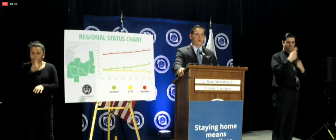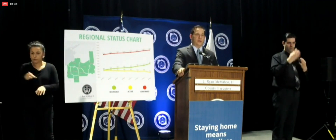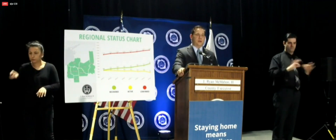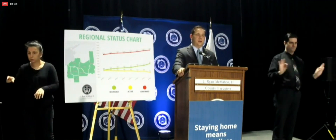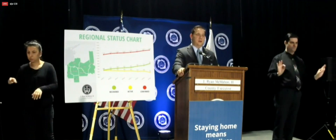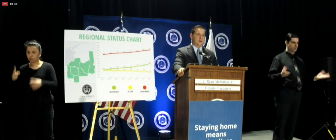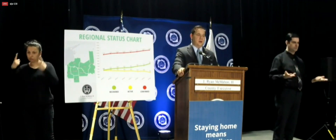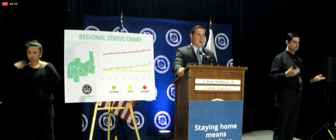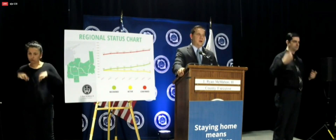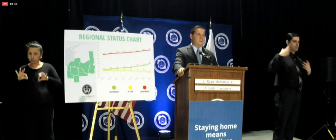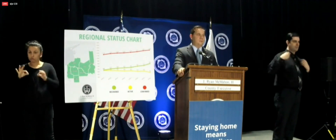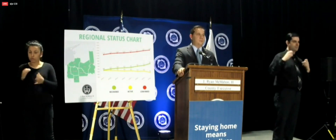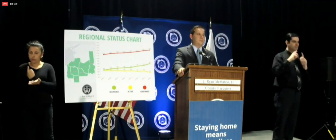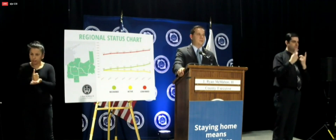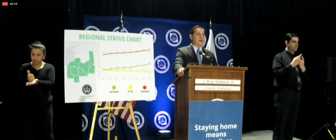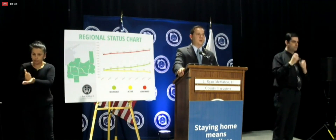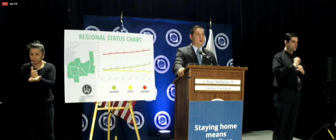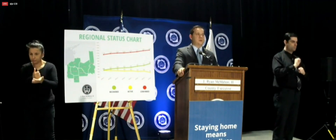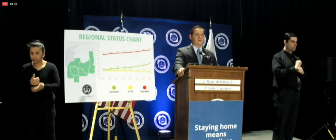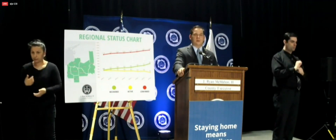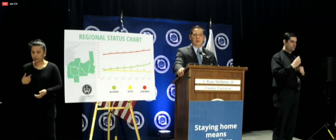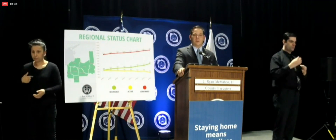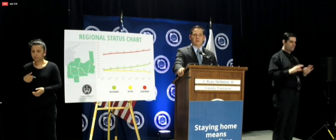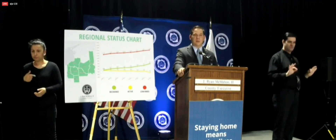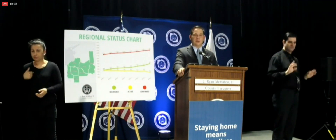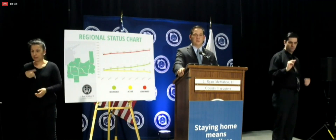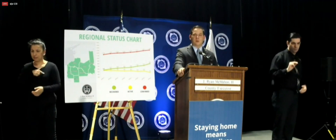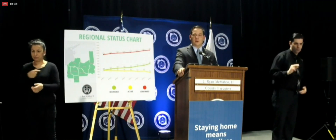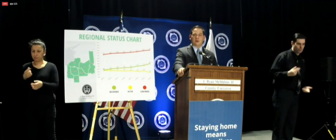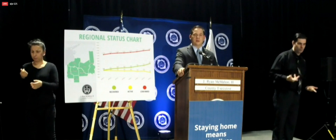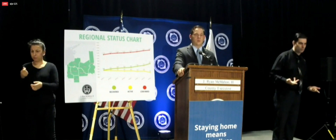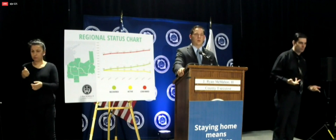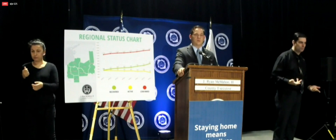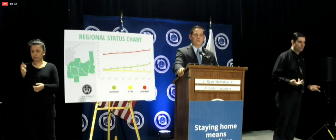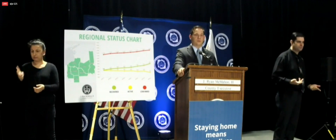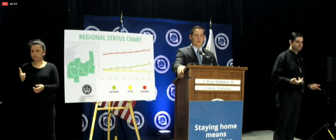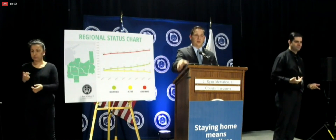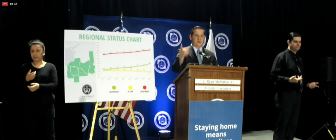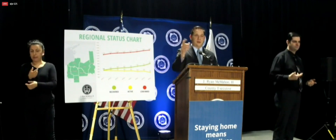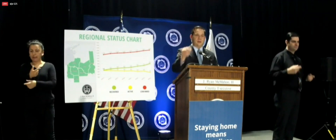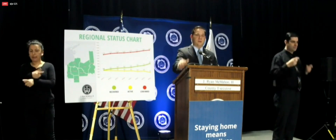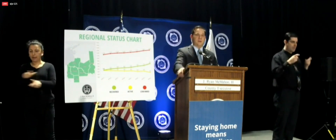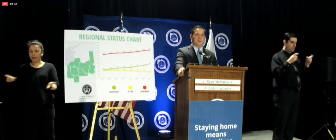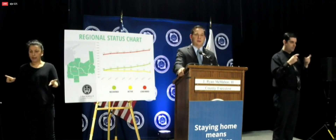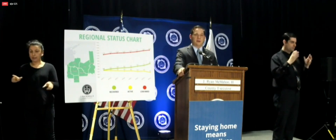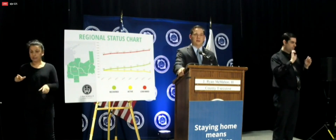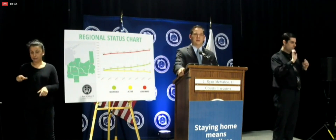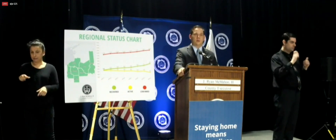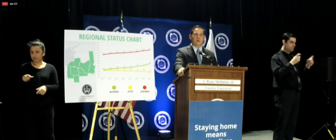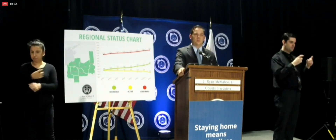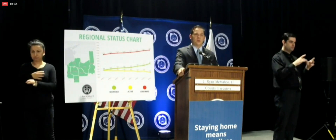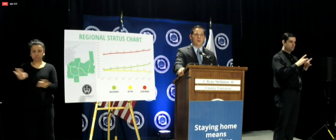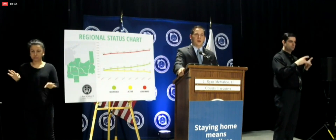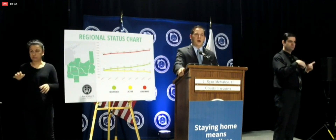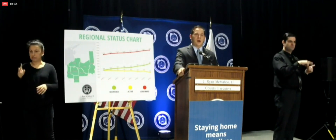PEOPLE DON'T DO THIS FOR FREE. SO MY HEALTH DEPARTMENT DOESN'T WORK FOR FREE DAN IS HERE, MY